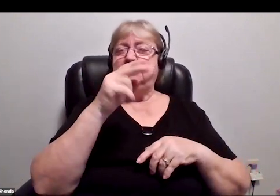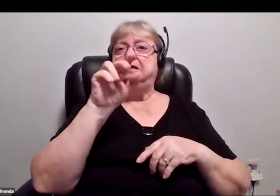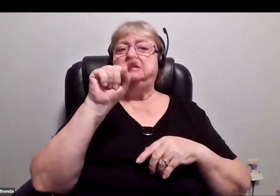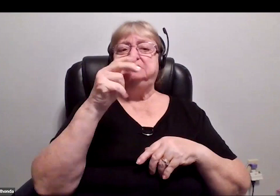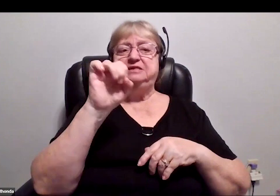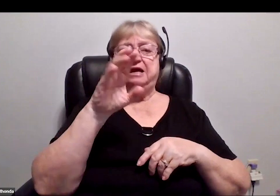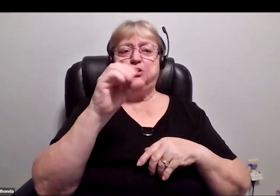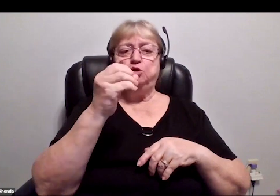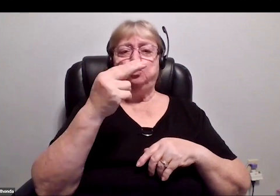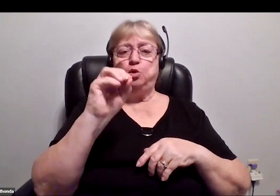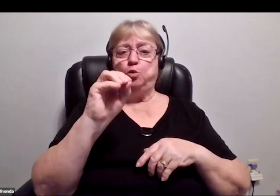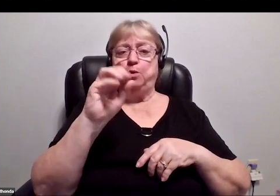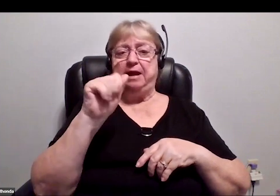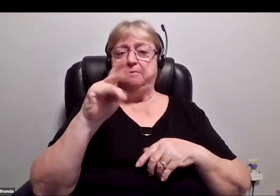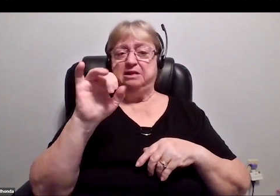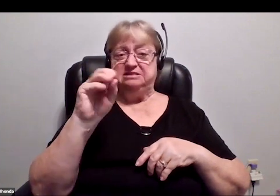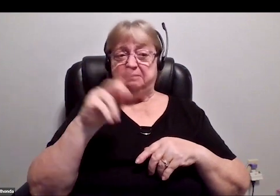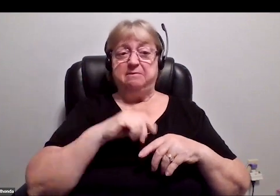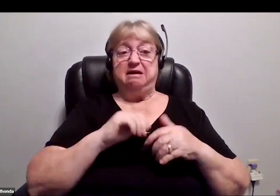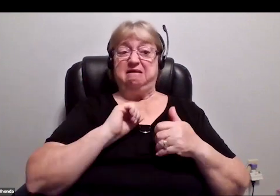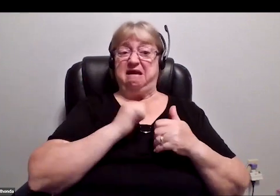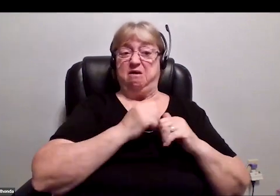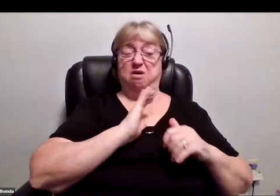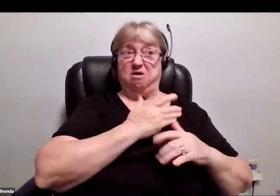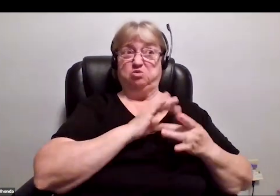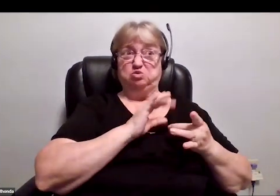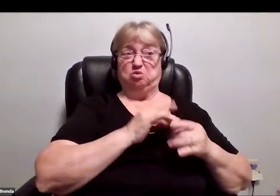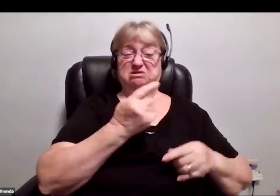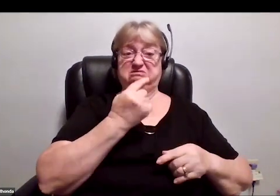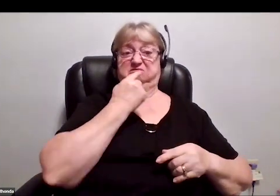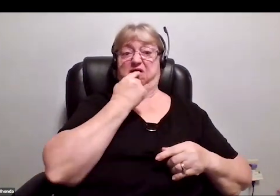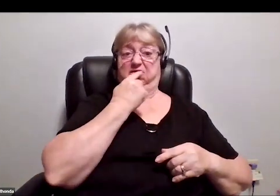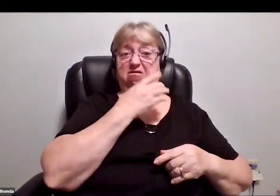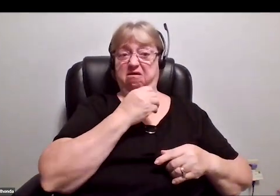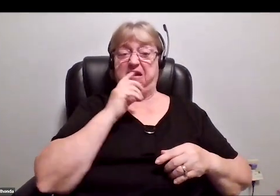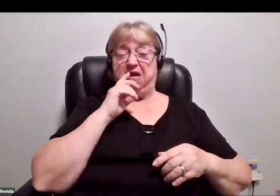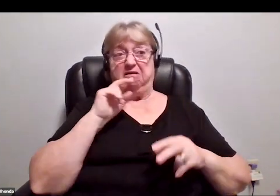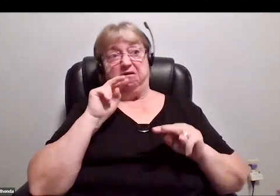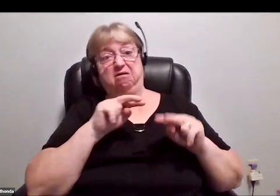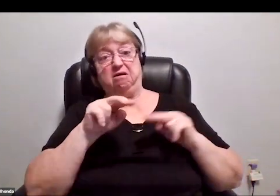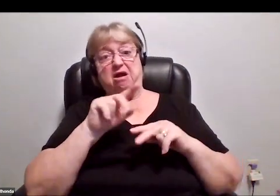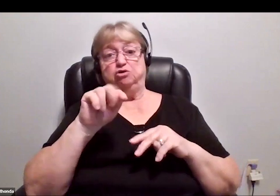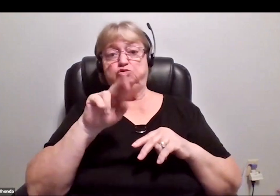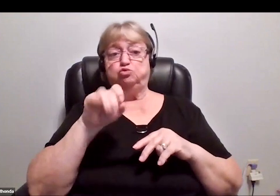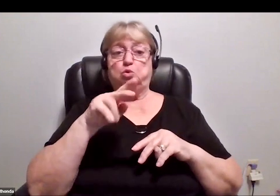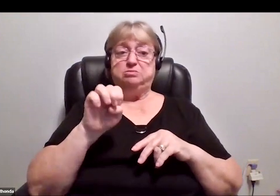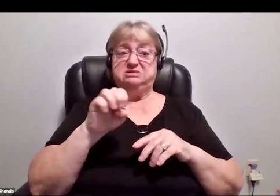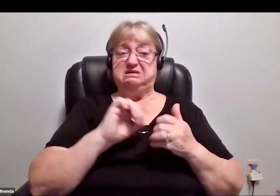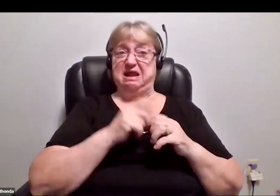and I'm going to talk about tropes around disability that I really feel really get in the way of doing